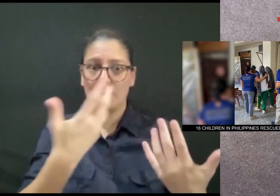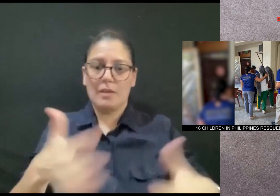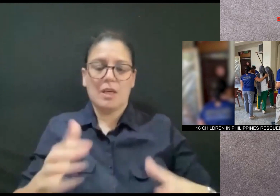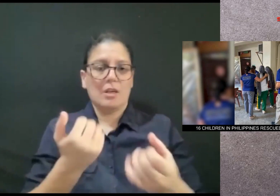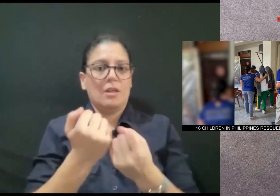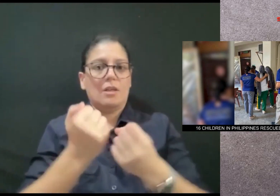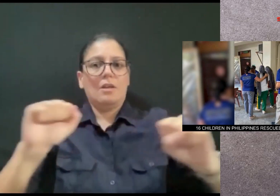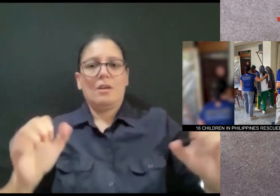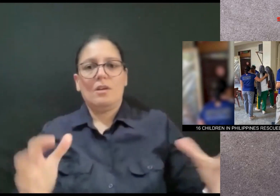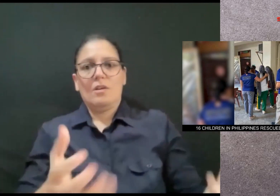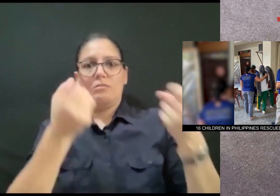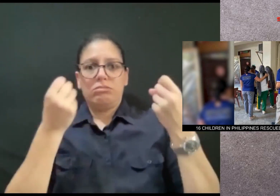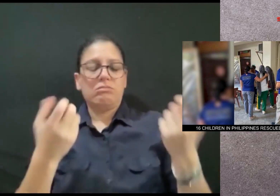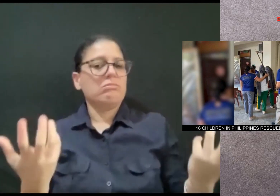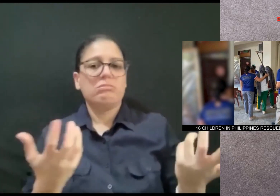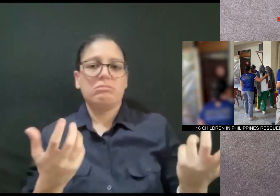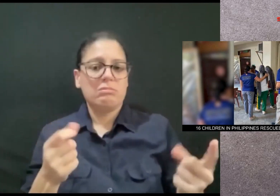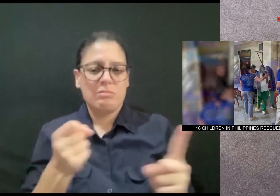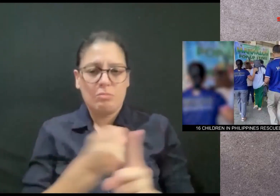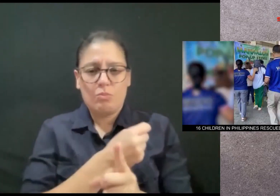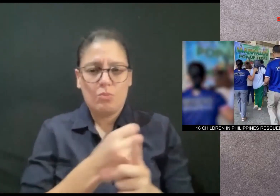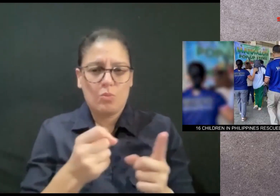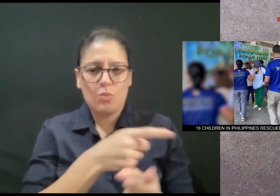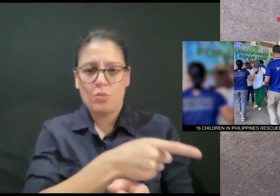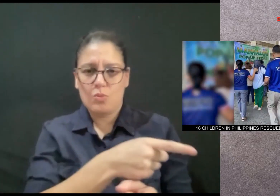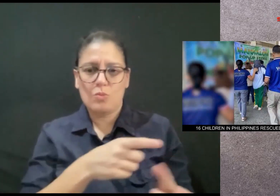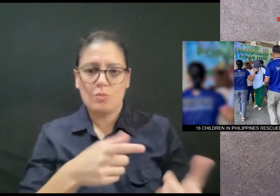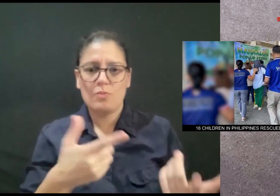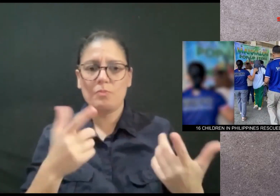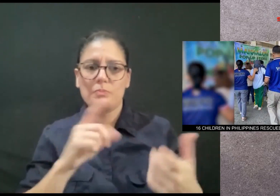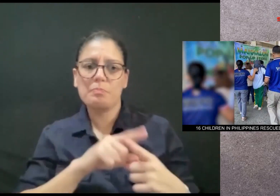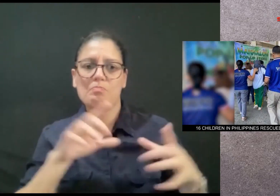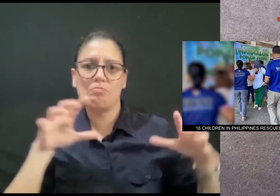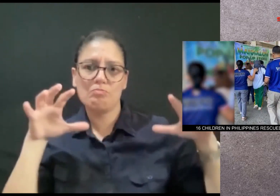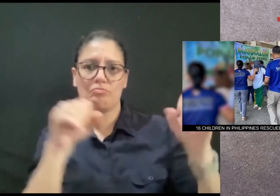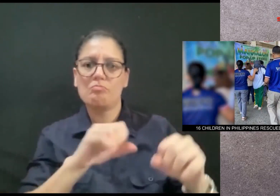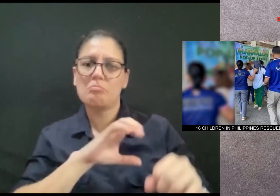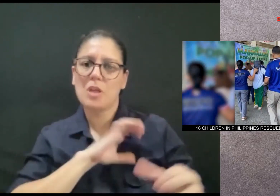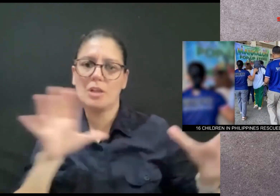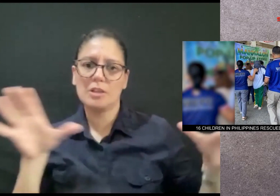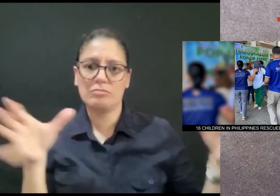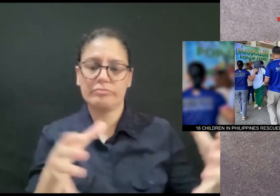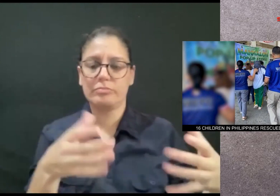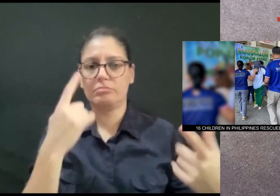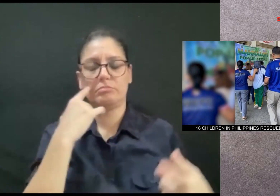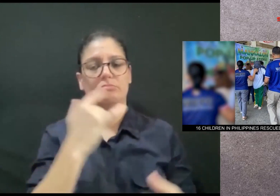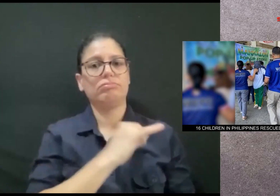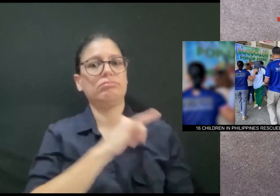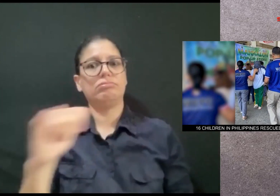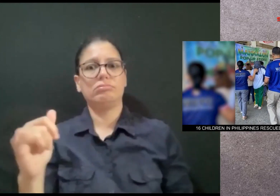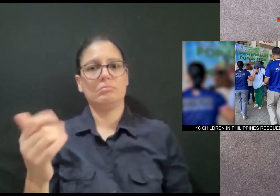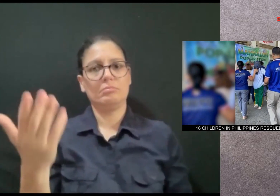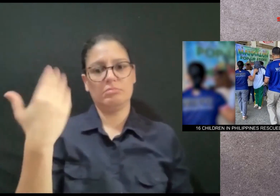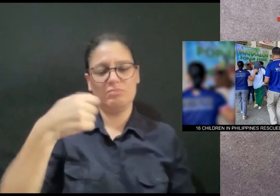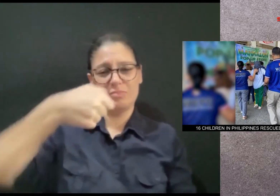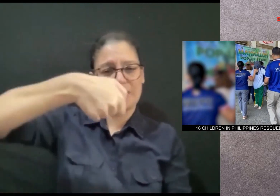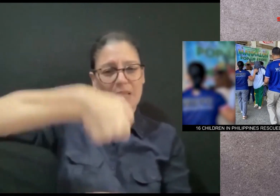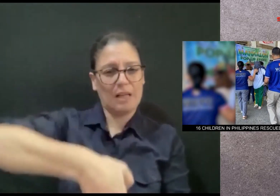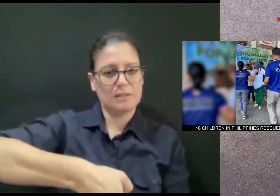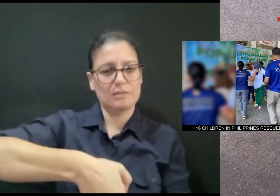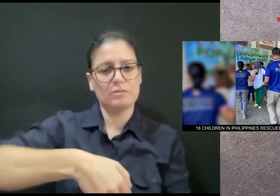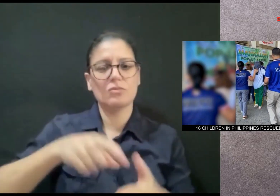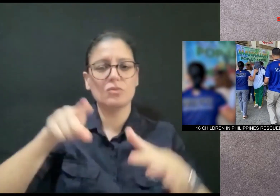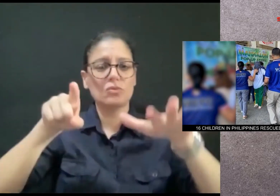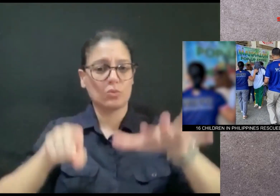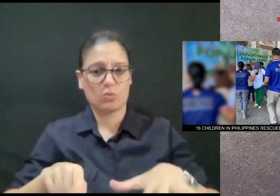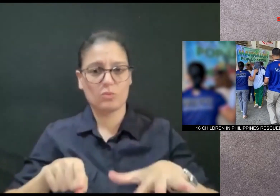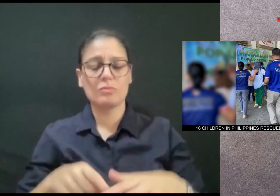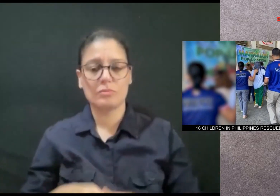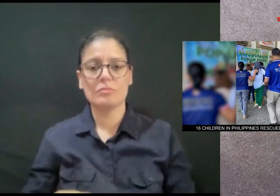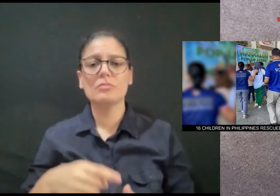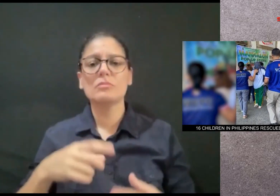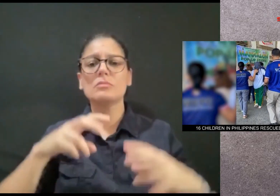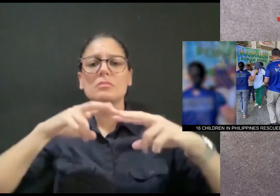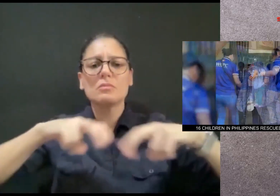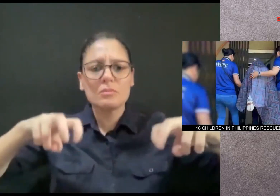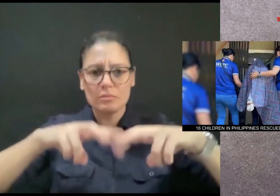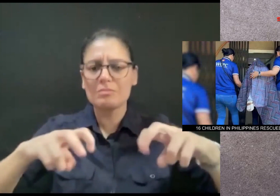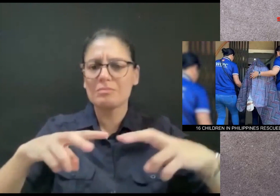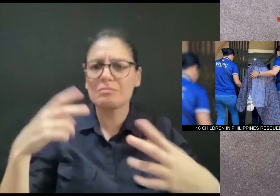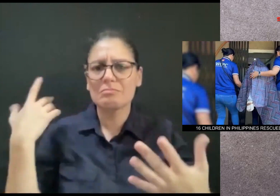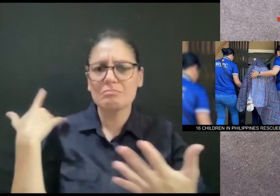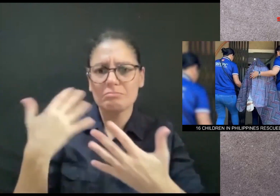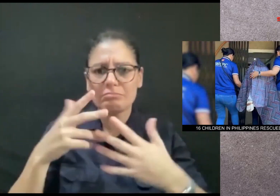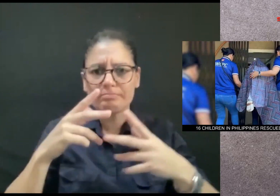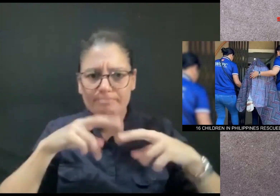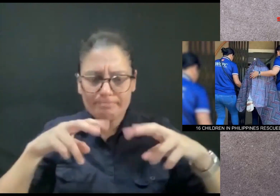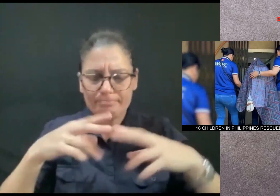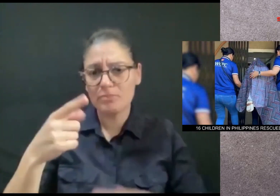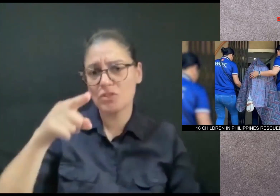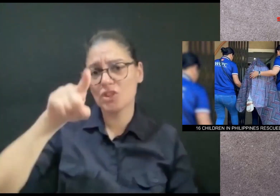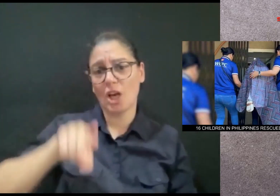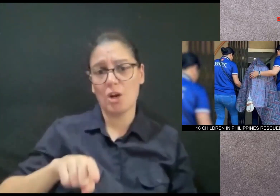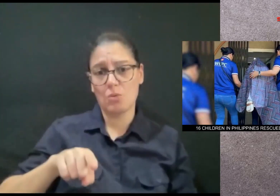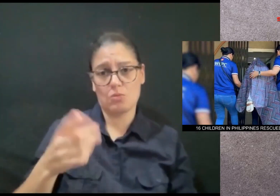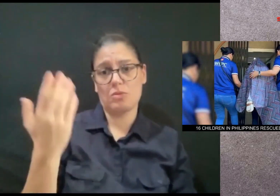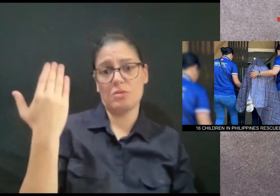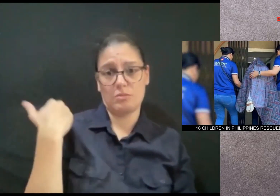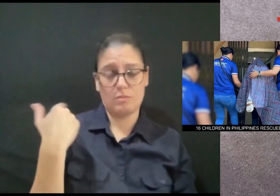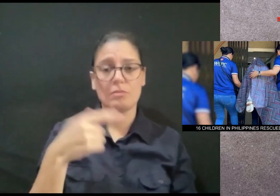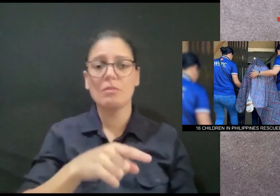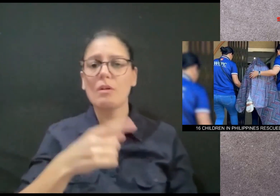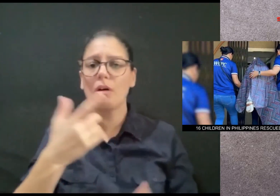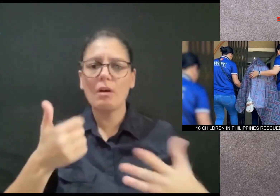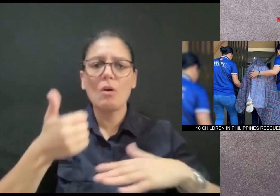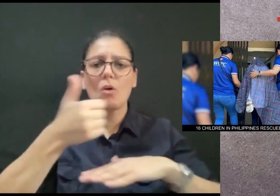abuse in a historic raid at the end of June the investigation began in January when authorities